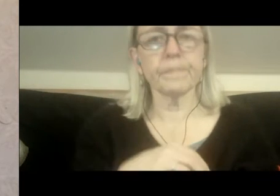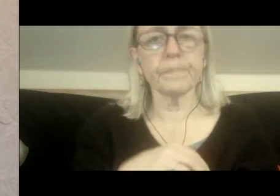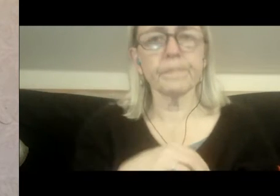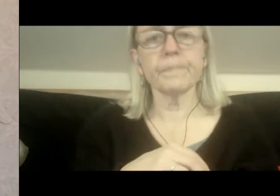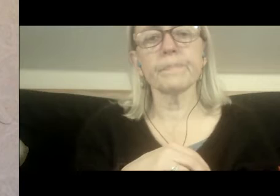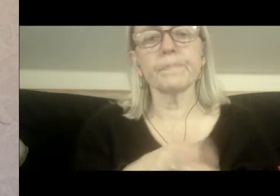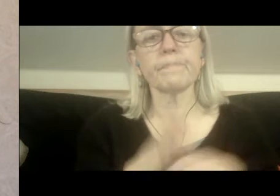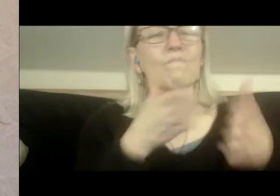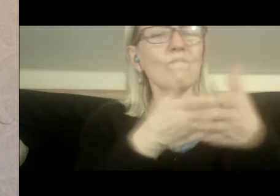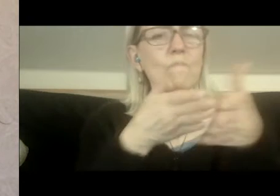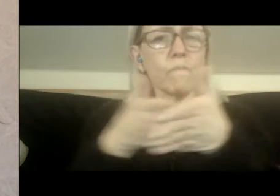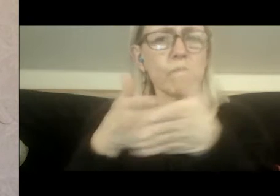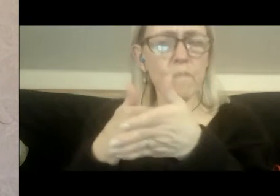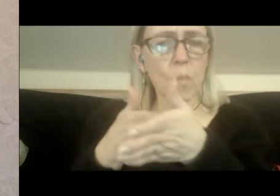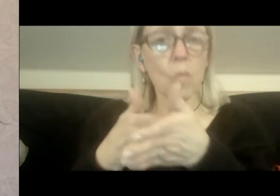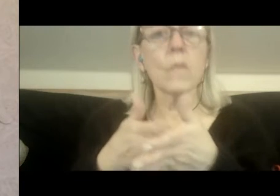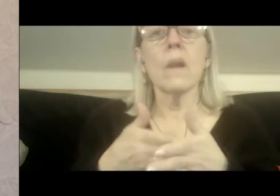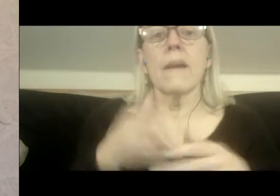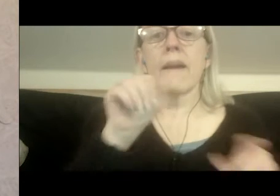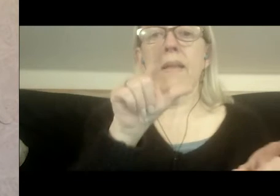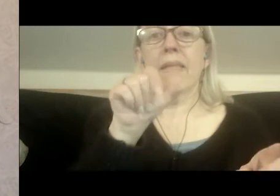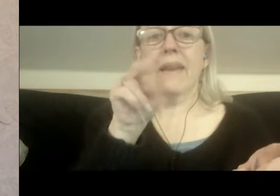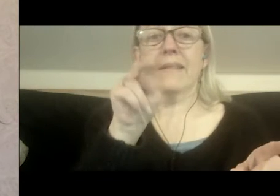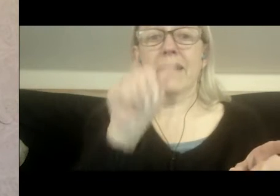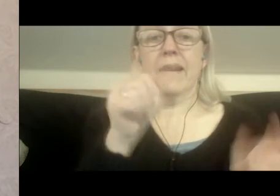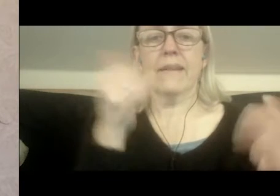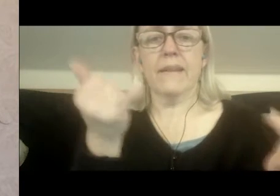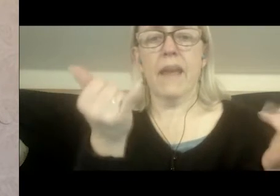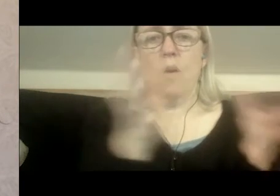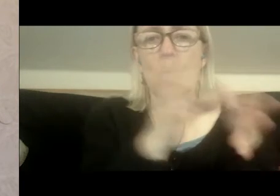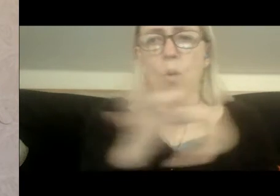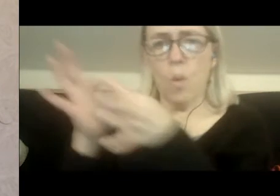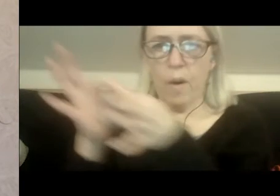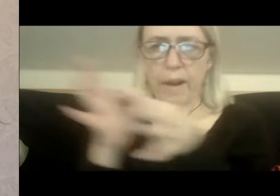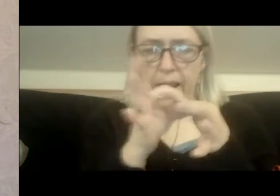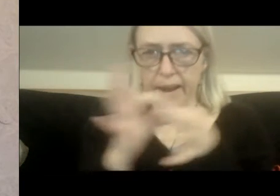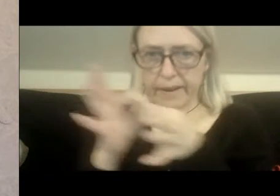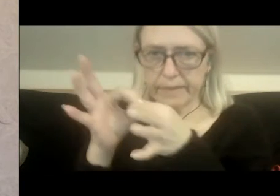And what makes Elayna so remarkable is the fact that she continually goes above and beyond